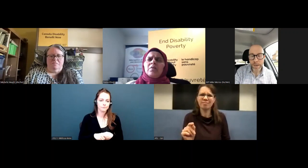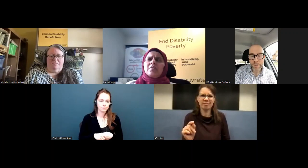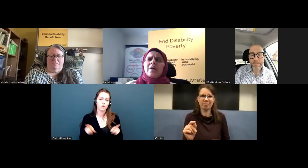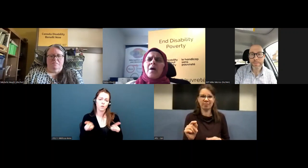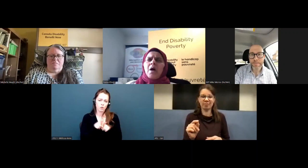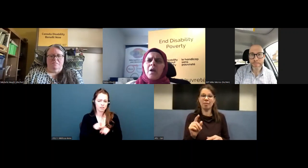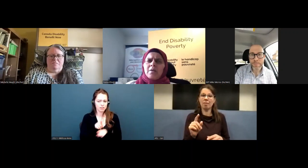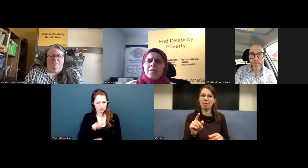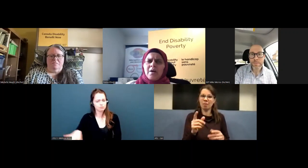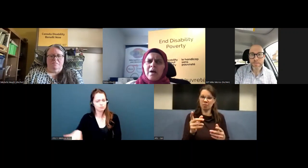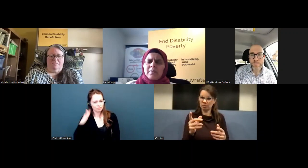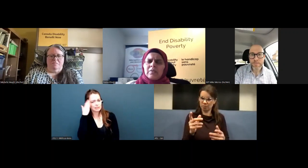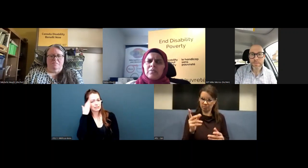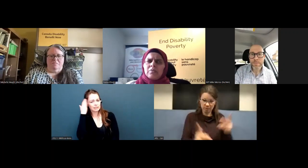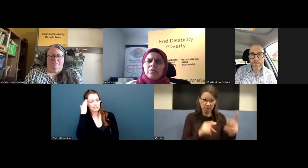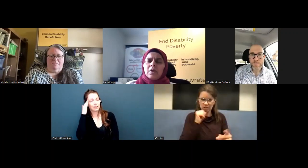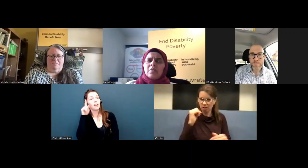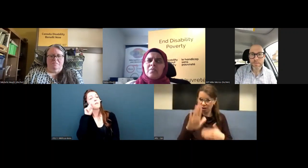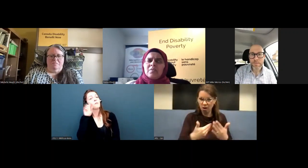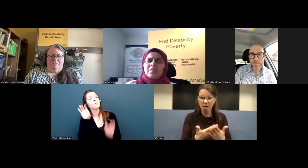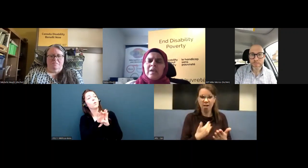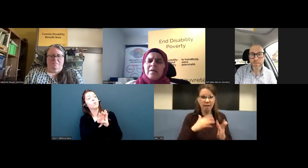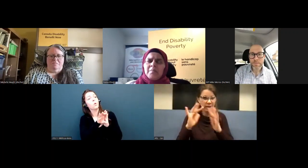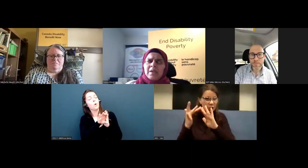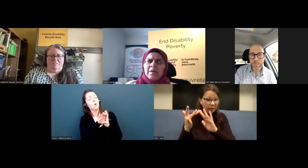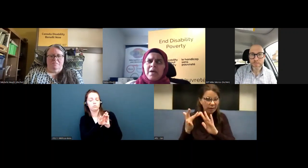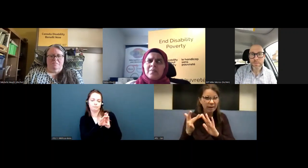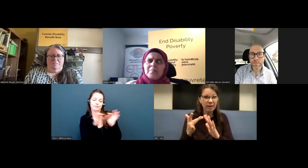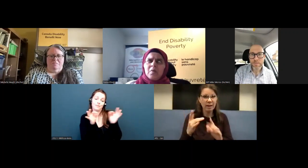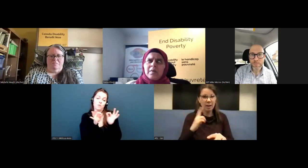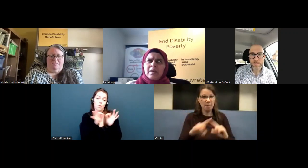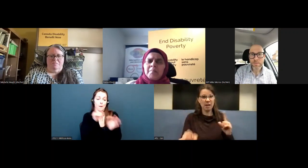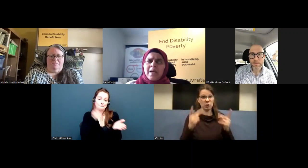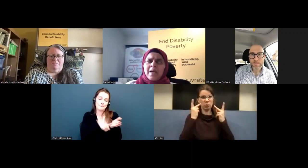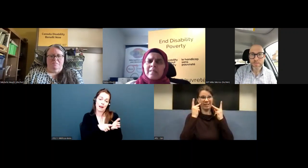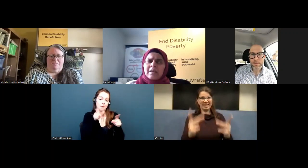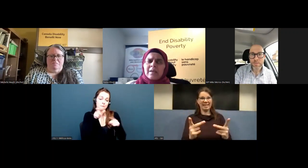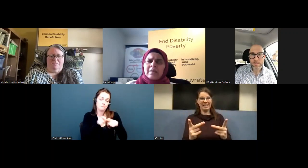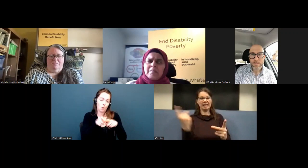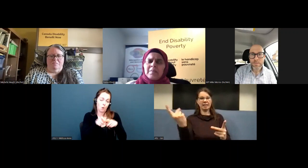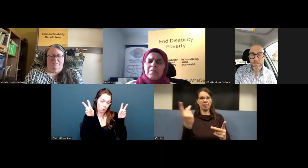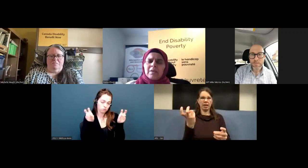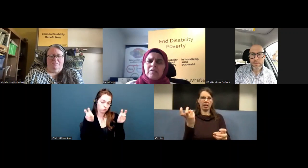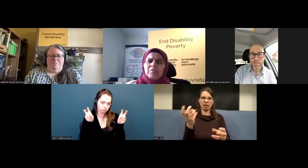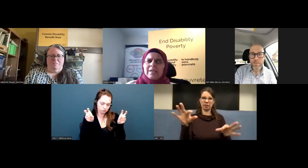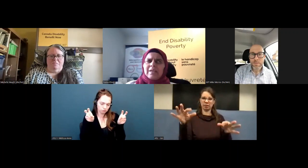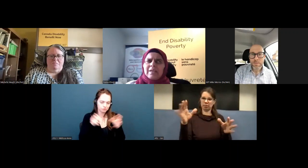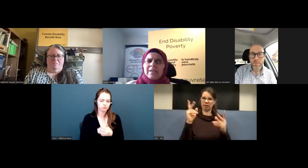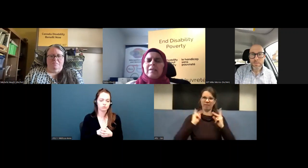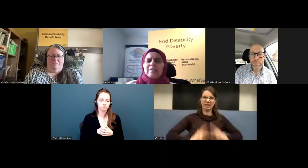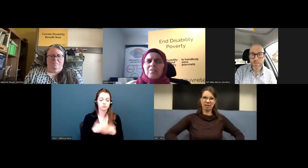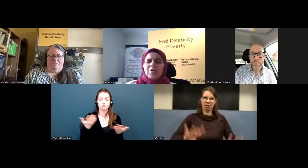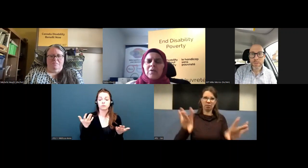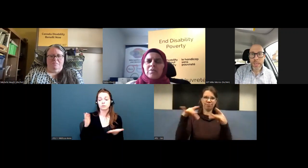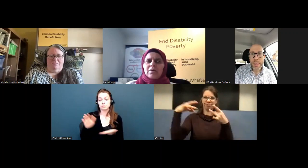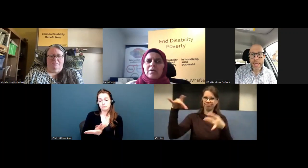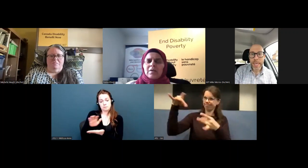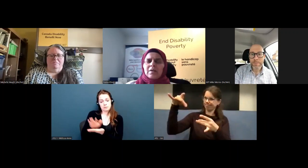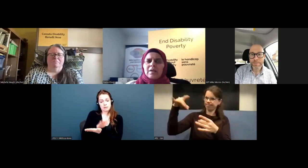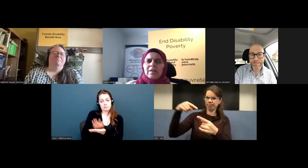A HARD COPY THROUGH SNAIL MAIL HAS MORE IMPACT THAN AN E-MAIL YOU CAN HIT DELETE ON BE.